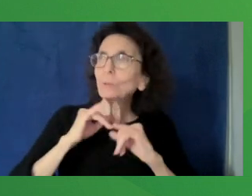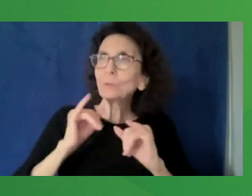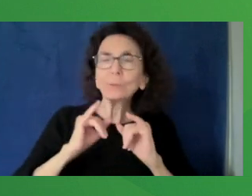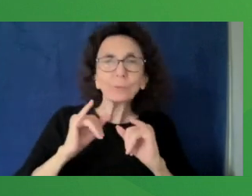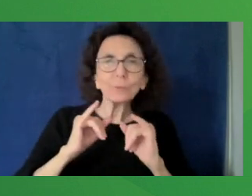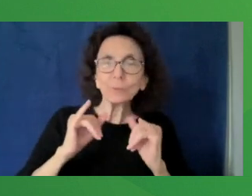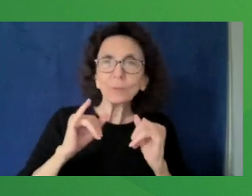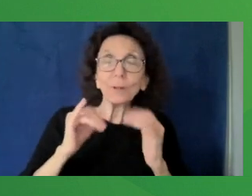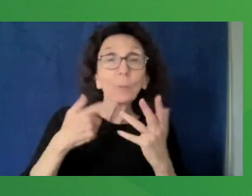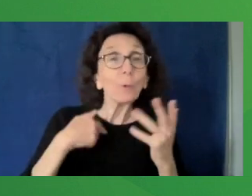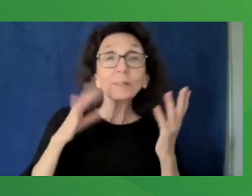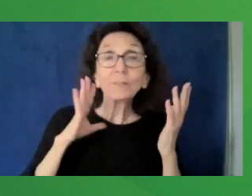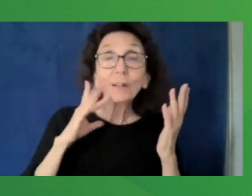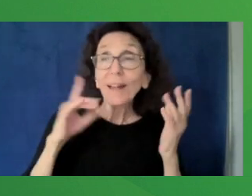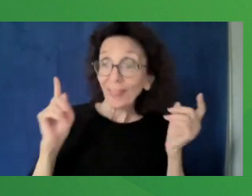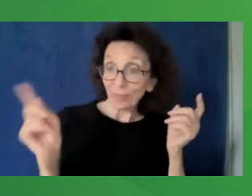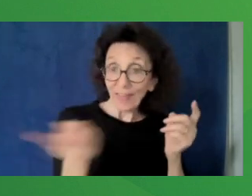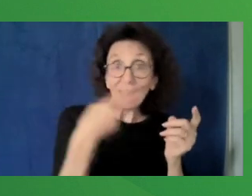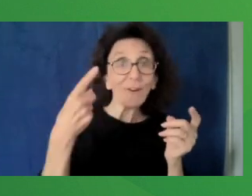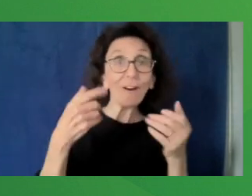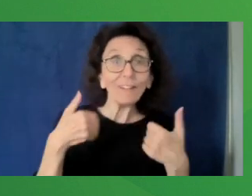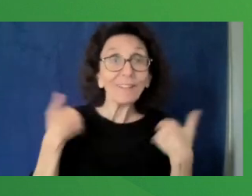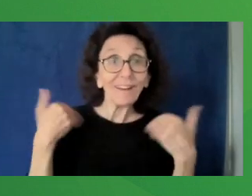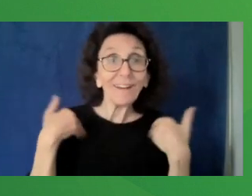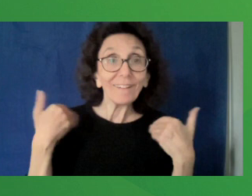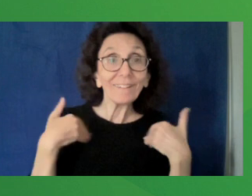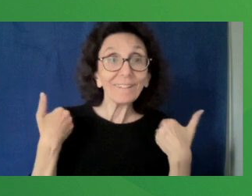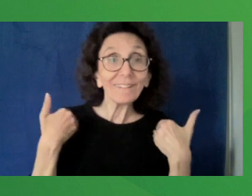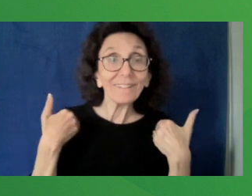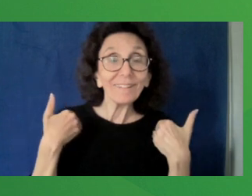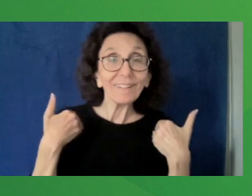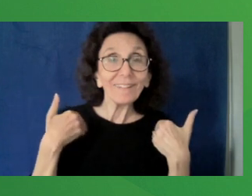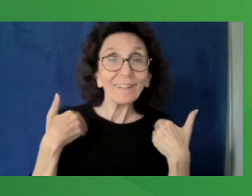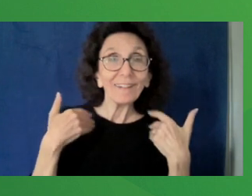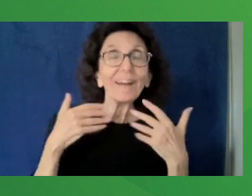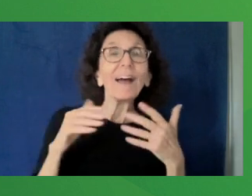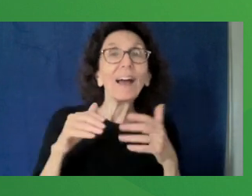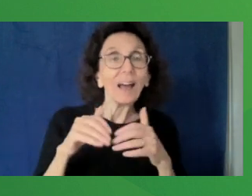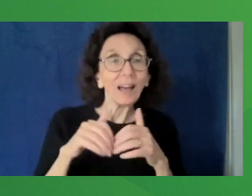that they're young and that how they will feel will lead the way to a healthier environment